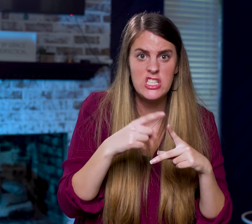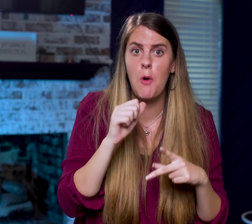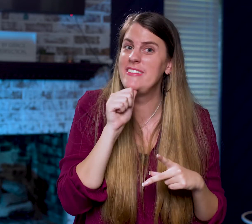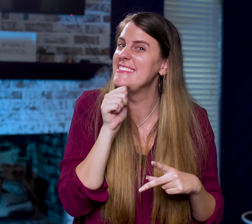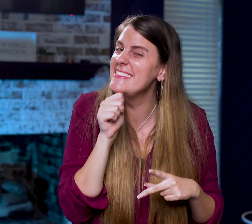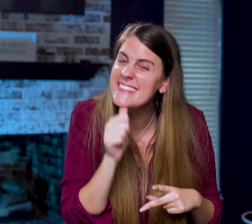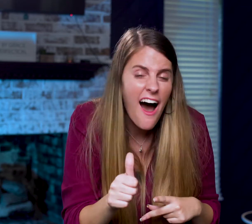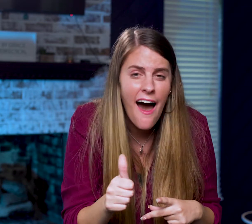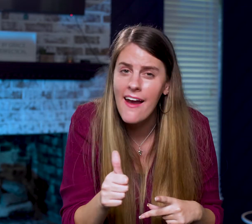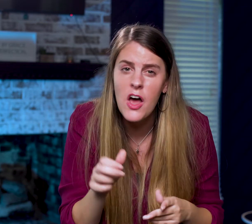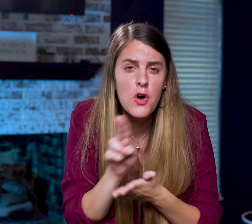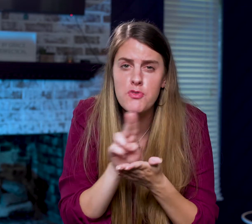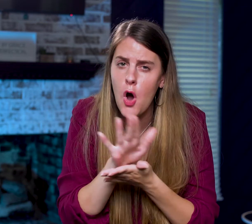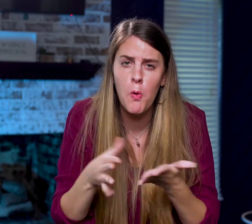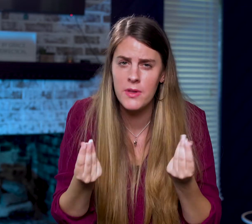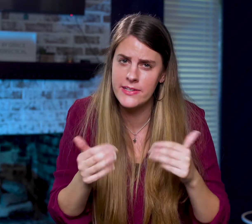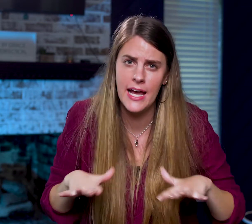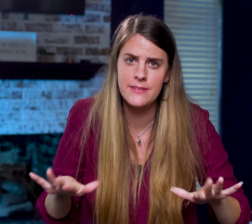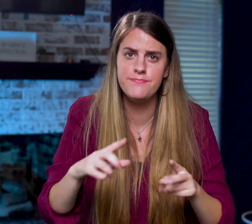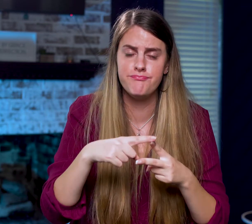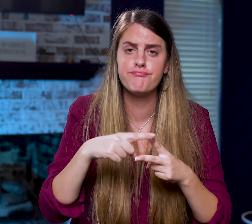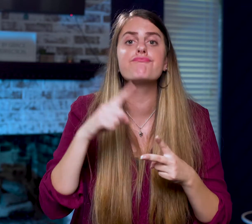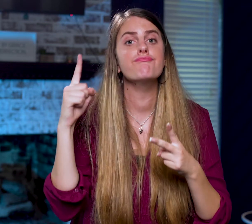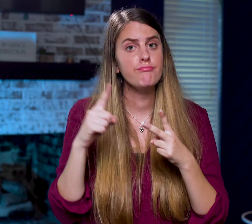so it’s not holy land, or